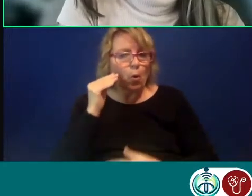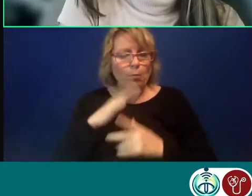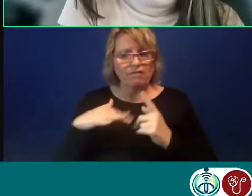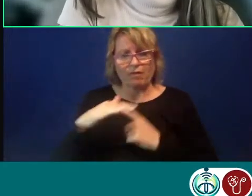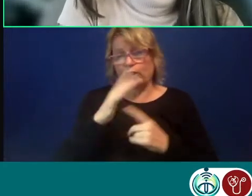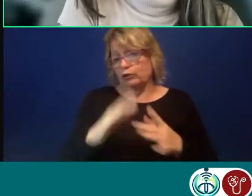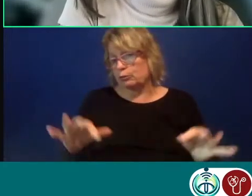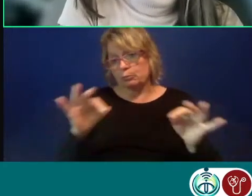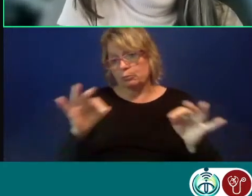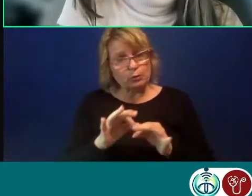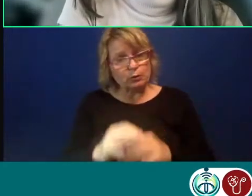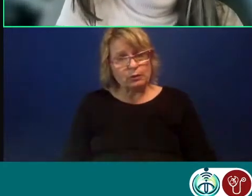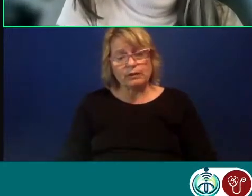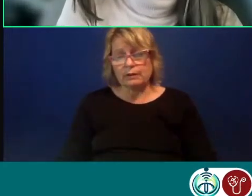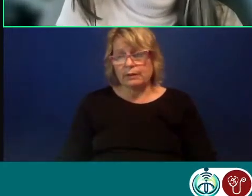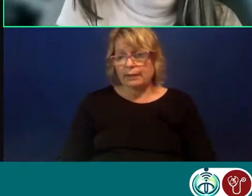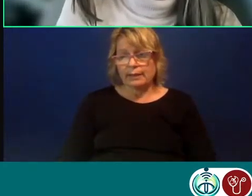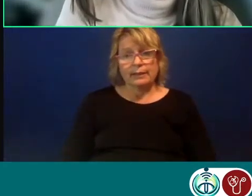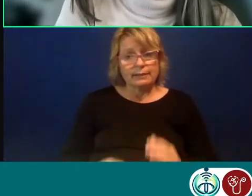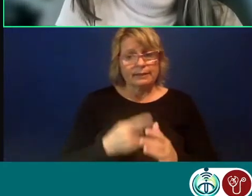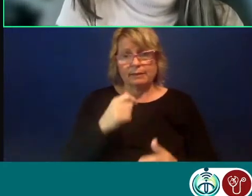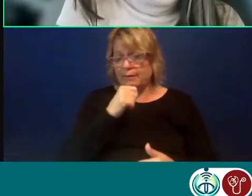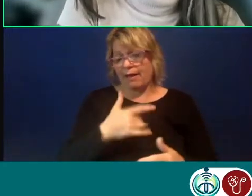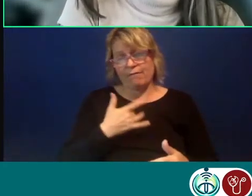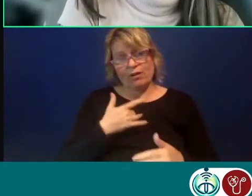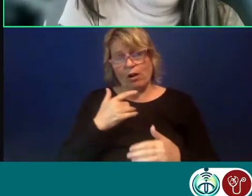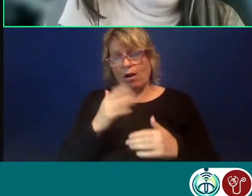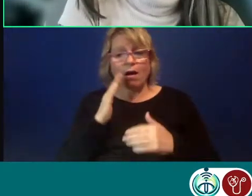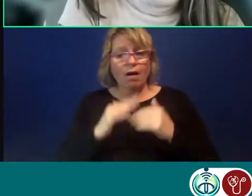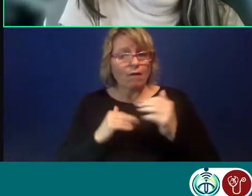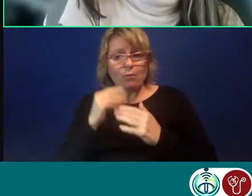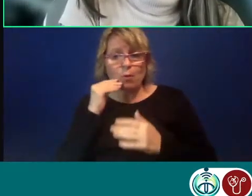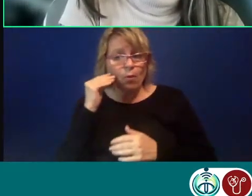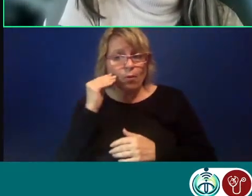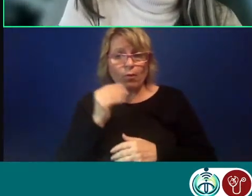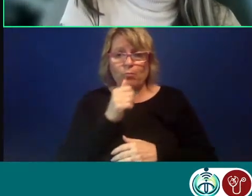Somebody might not feel comfortable at home. Comfort and privacy concerns, people might